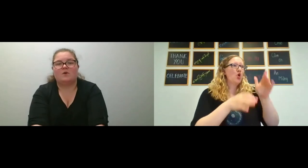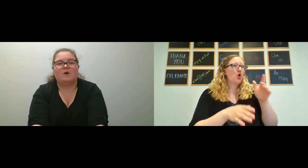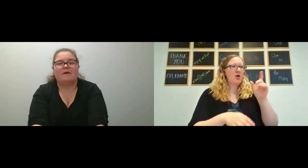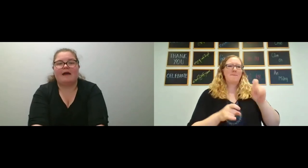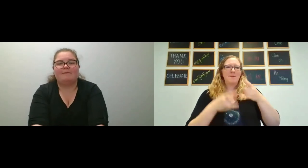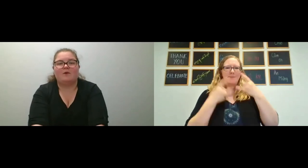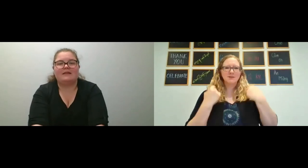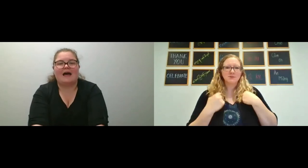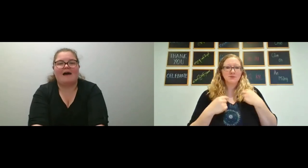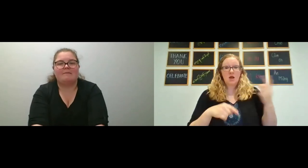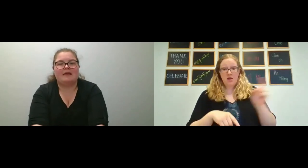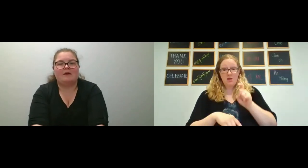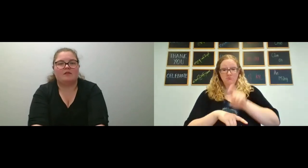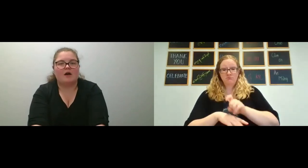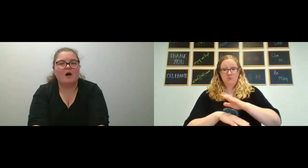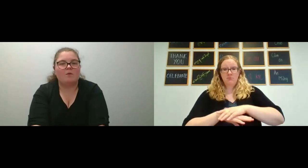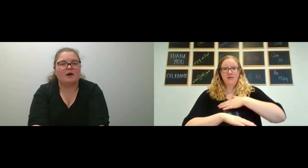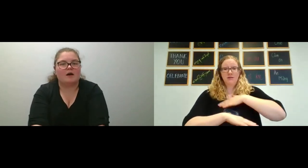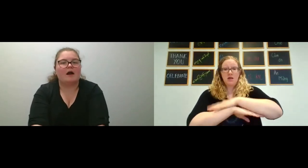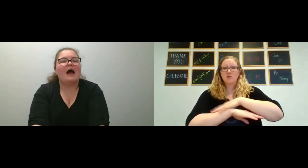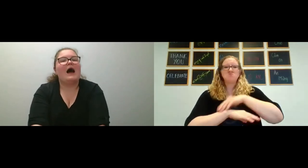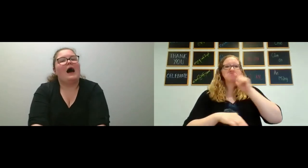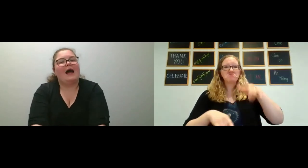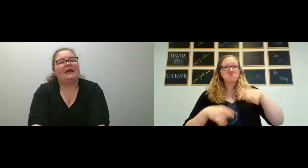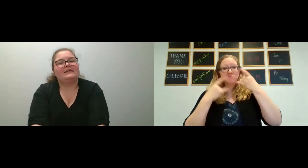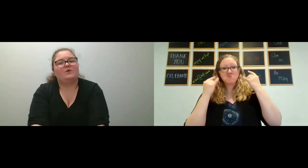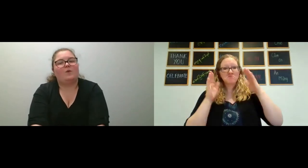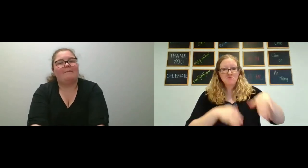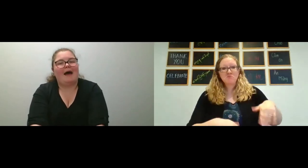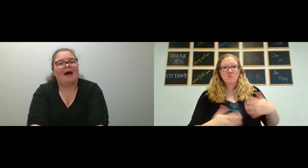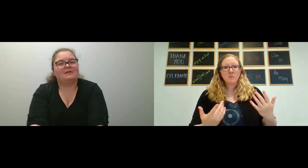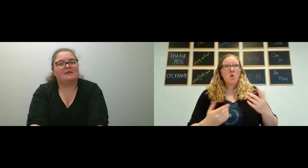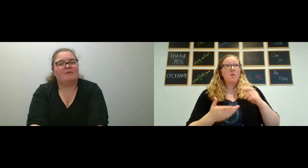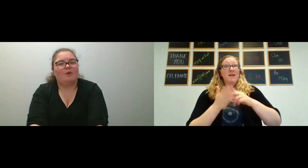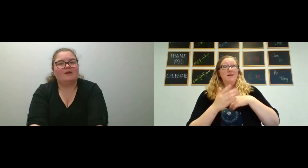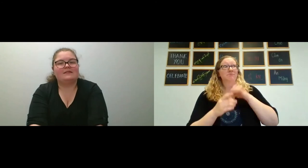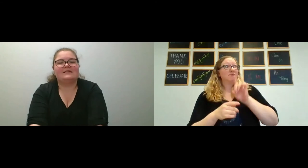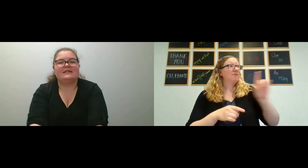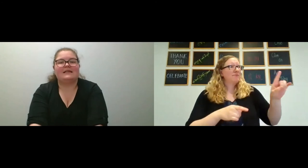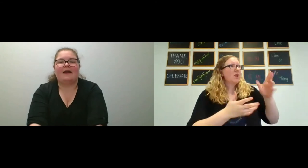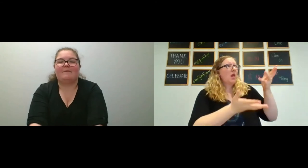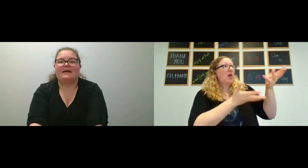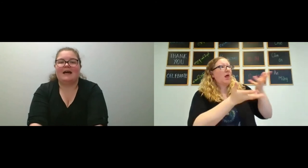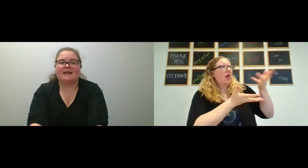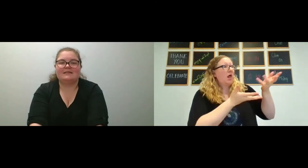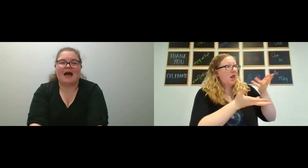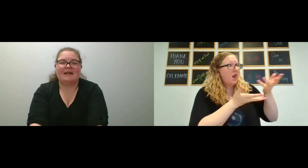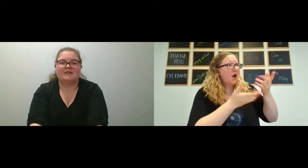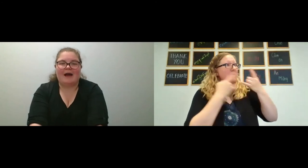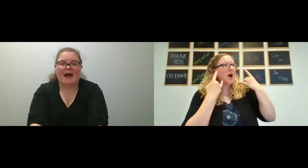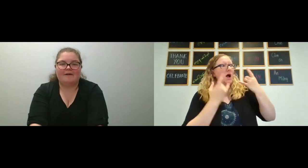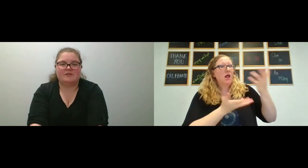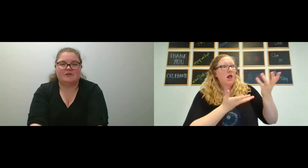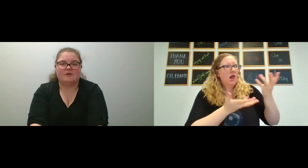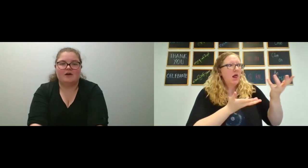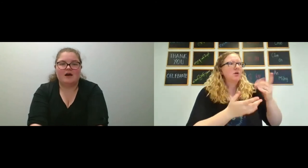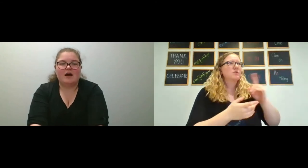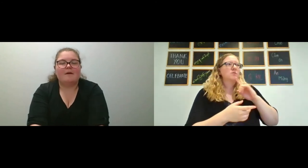or if I am going to have a meeting with a coworker, I need to wear a mask. But once I sit down at my desk, I don't have to.